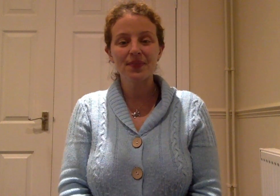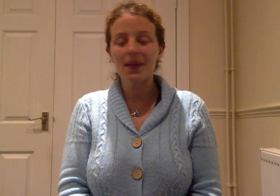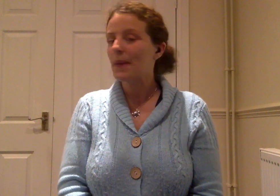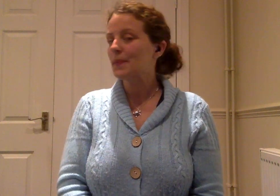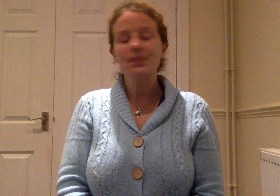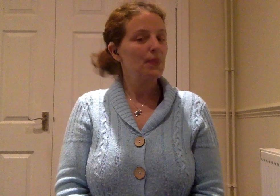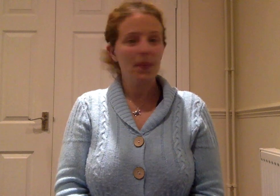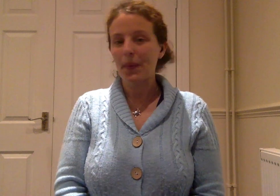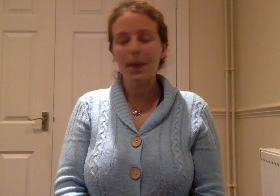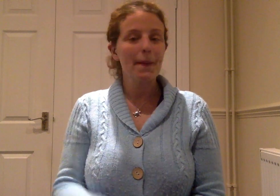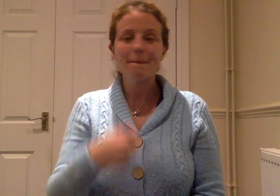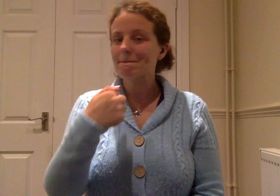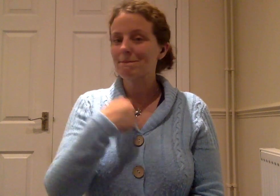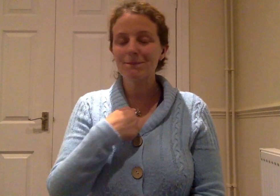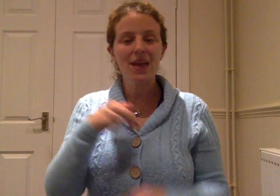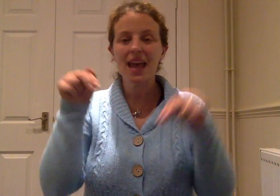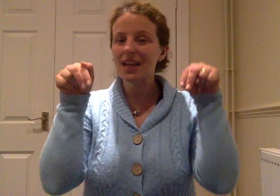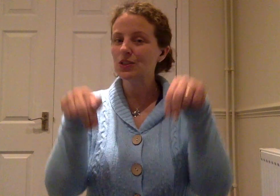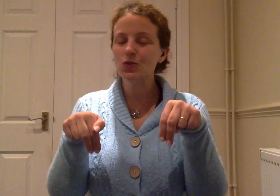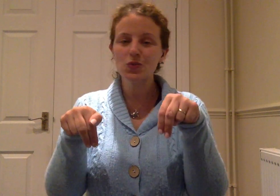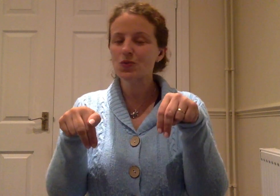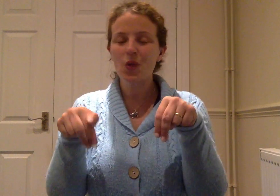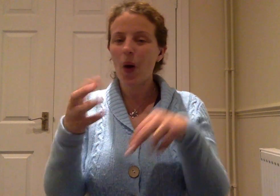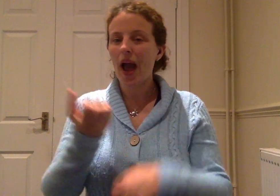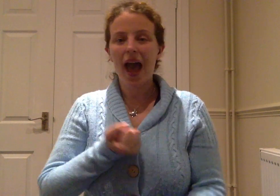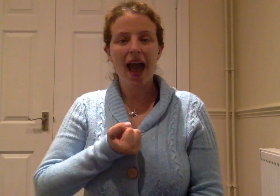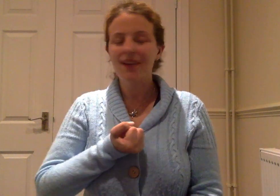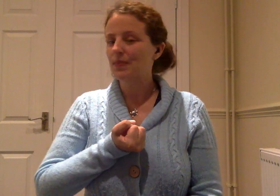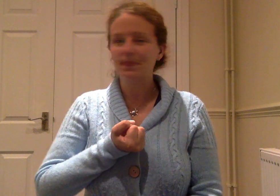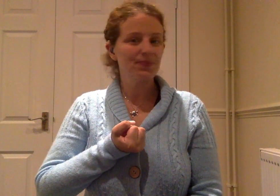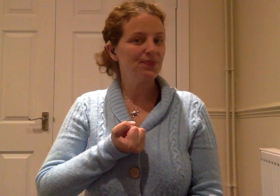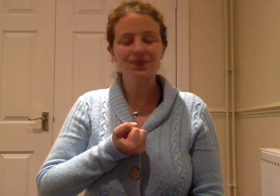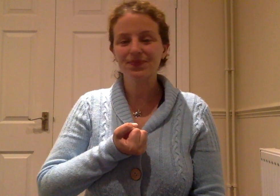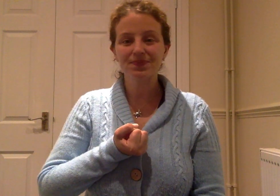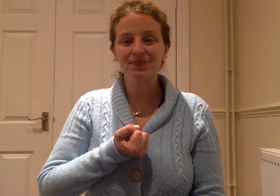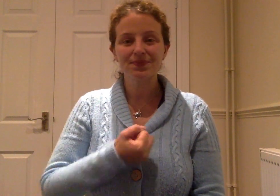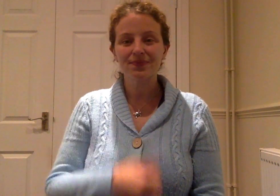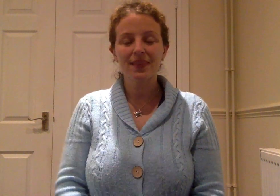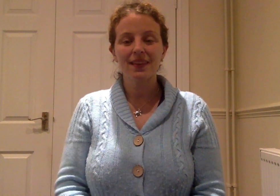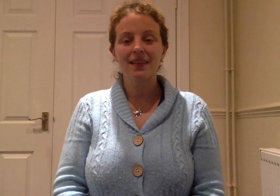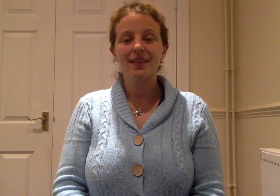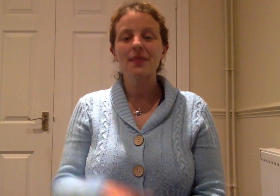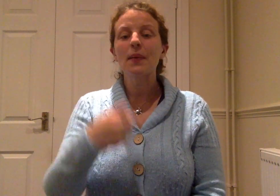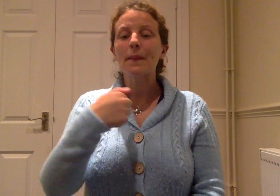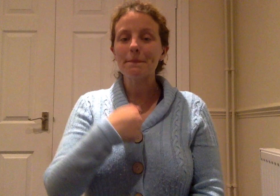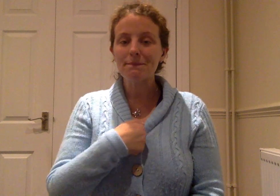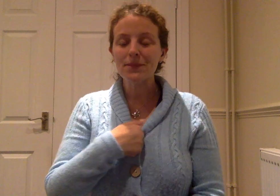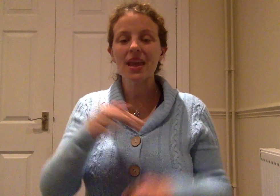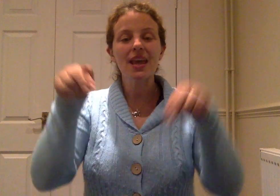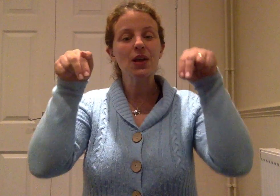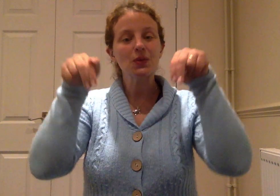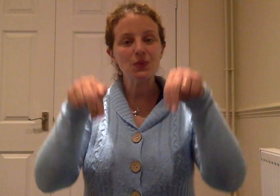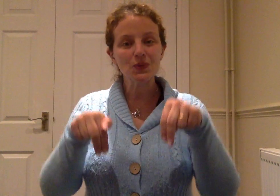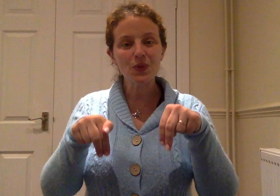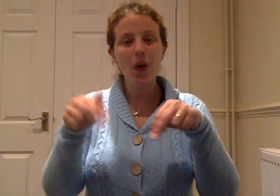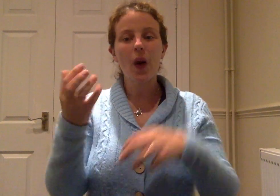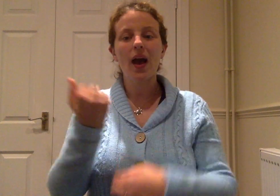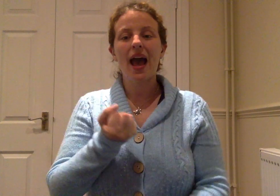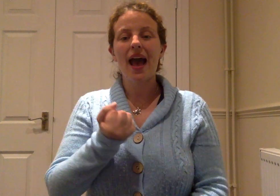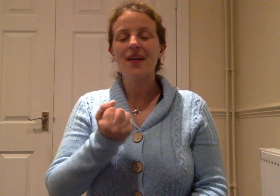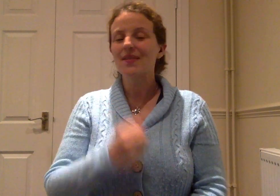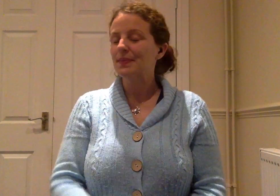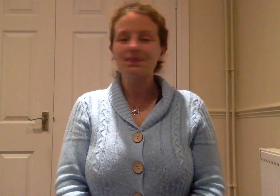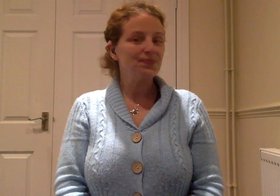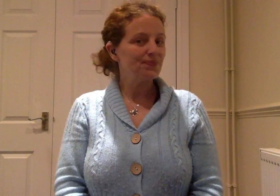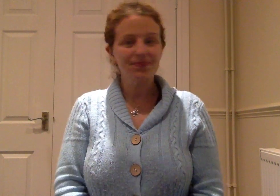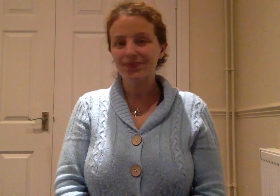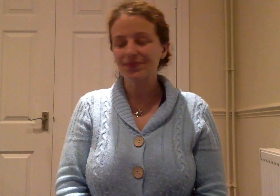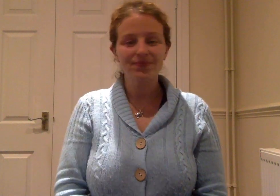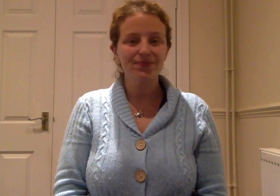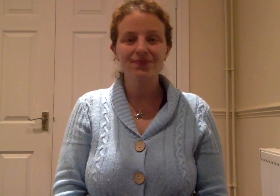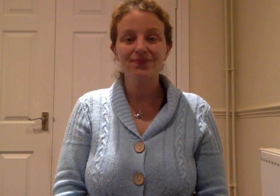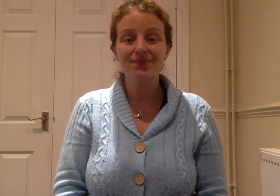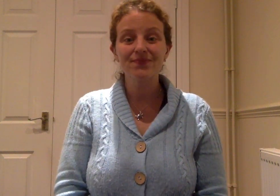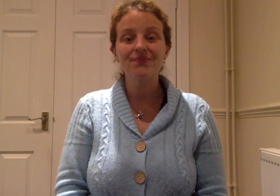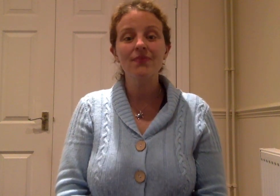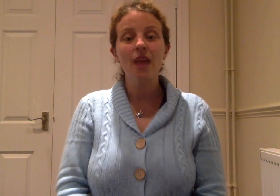No, me dog have.[notice me shake my head indicating no.]